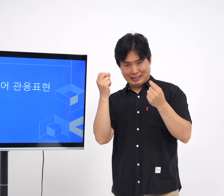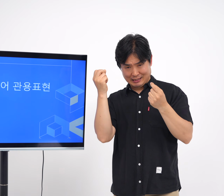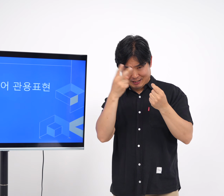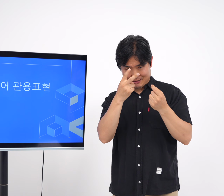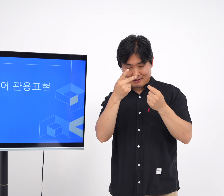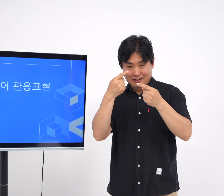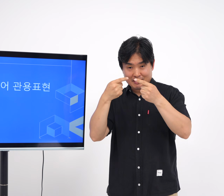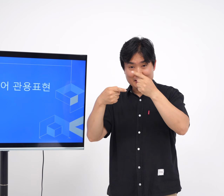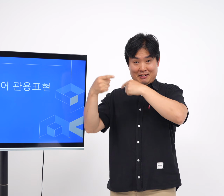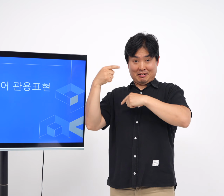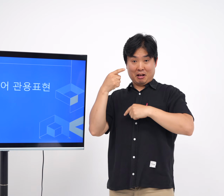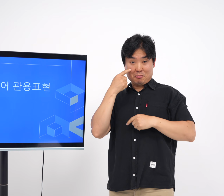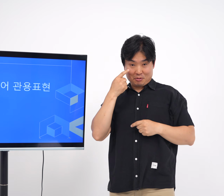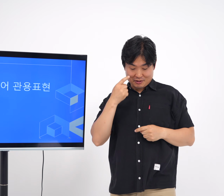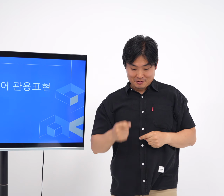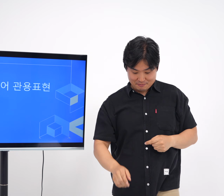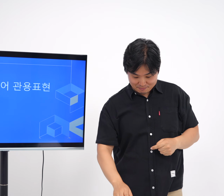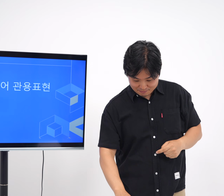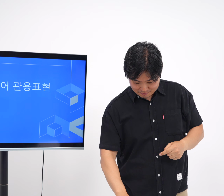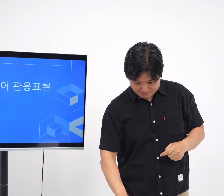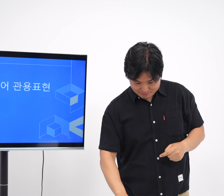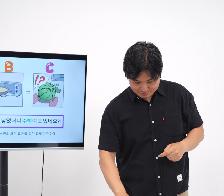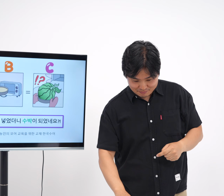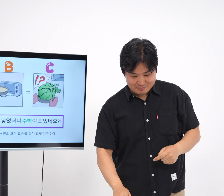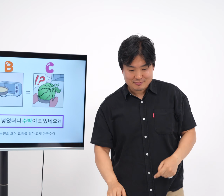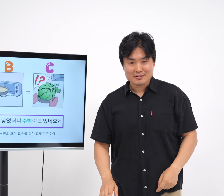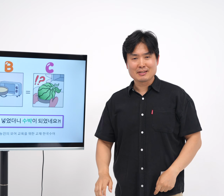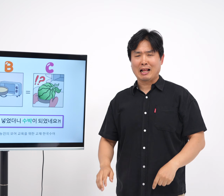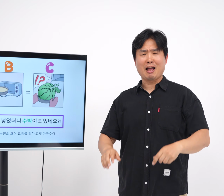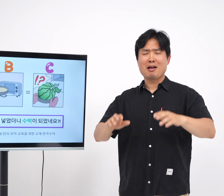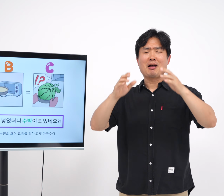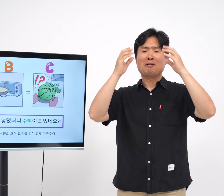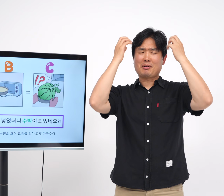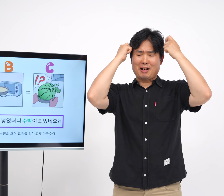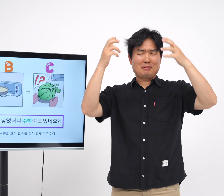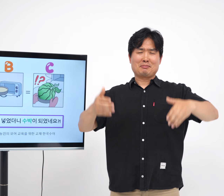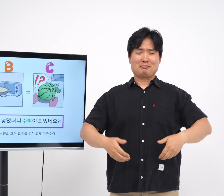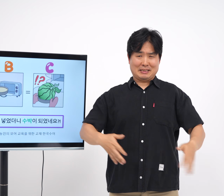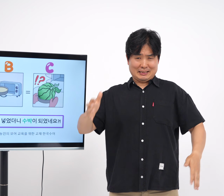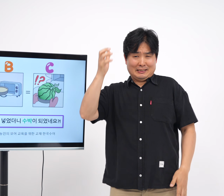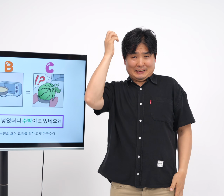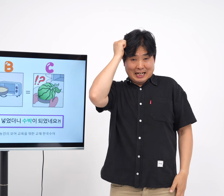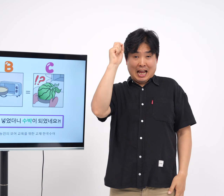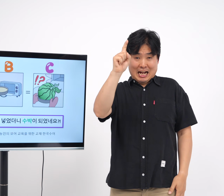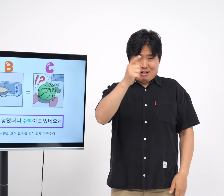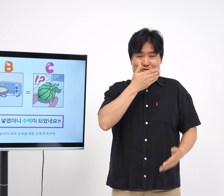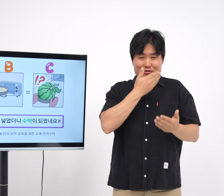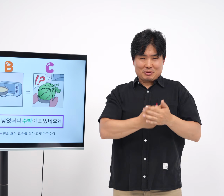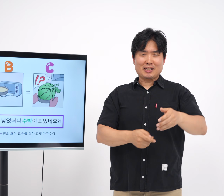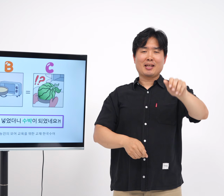then let's go back and remember~ You don't have to remember everything, just remember the most important thing!